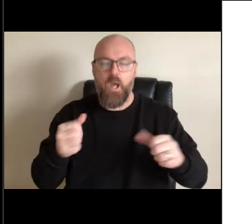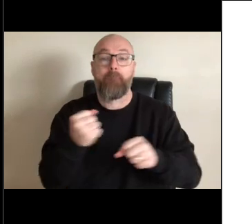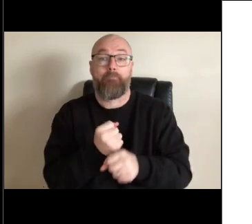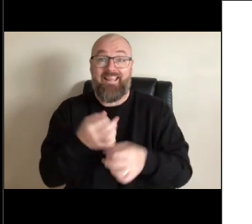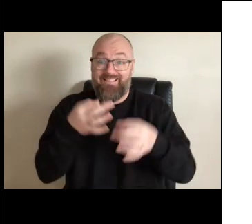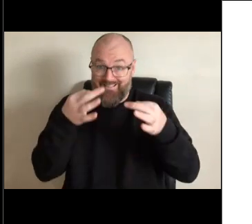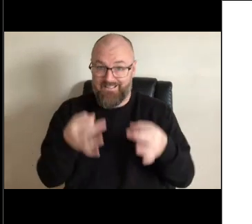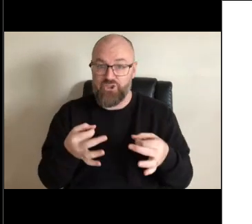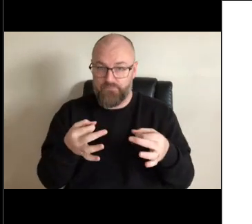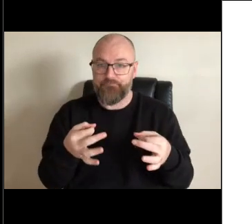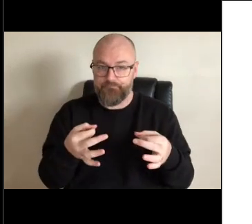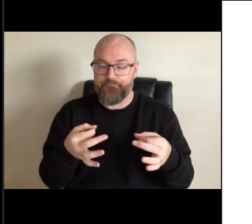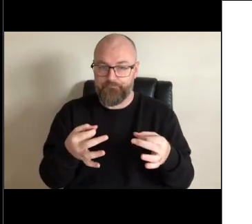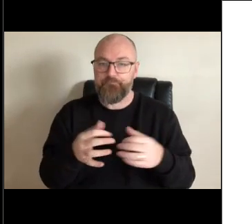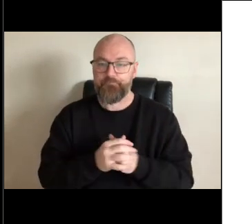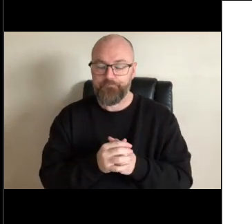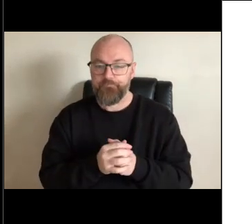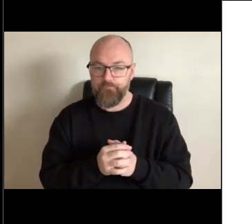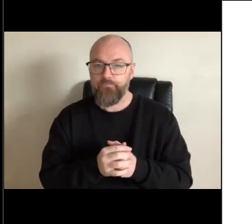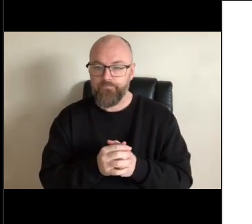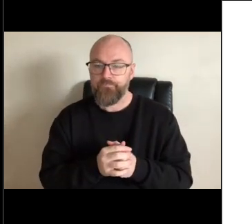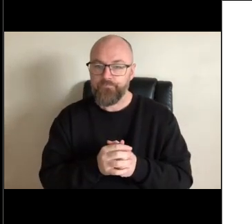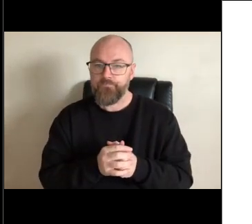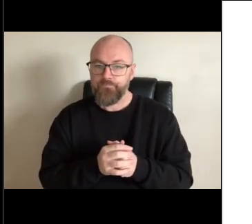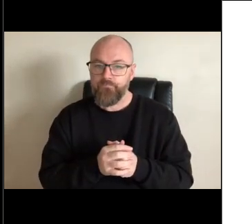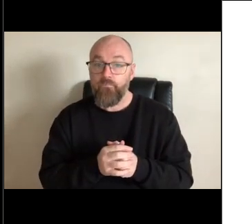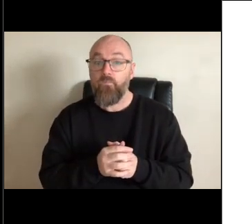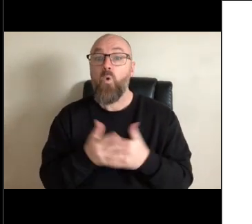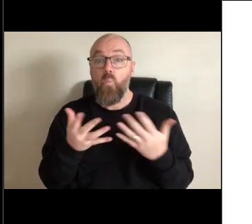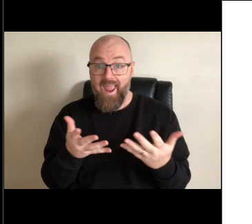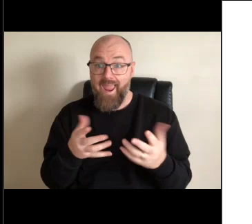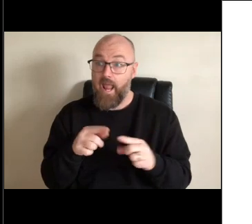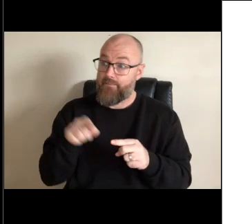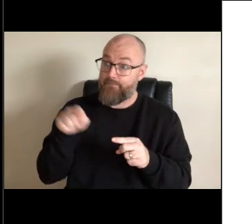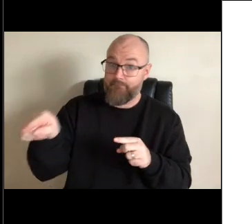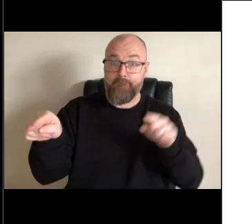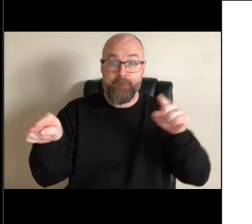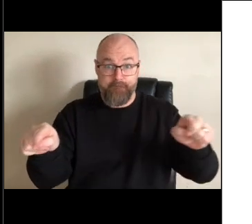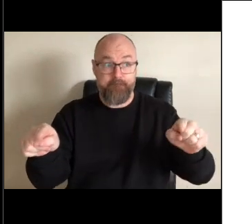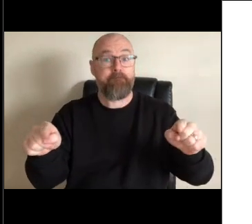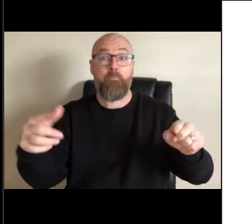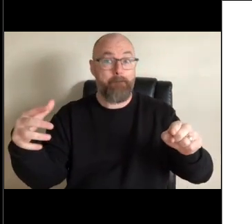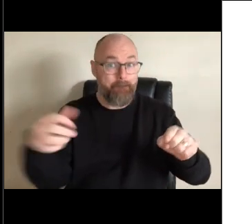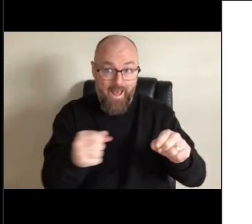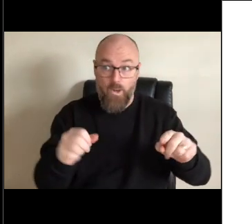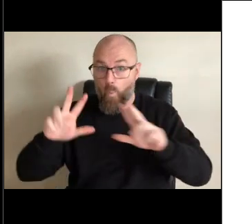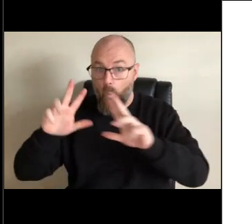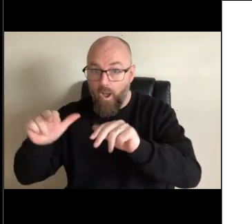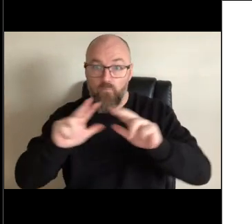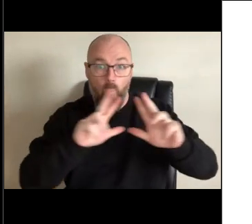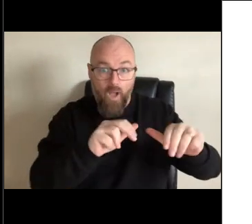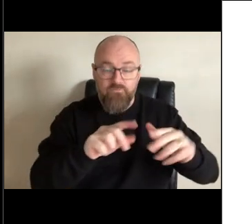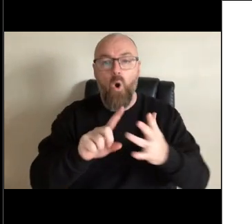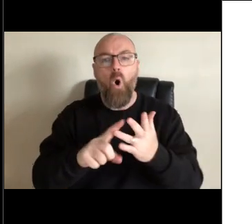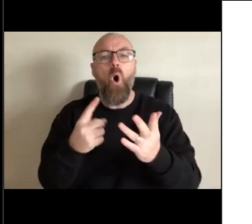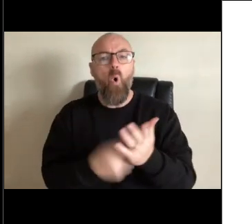consulting with each other or sole responsibility for one parent and that decision making can be